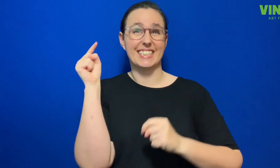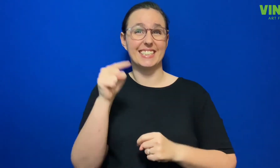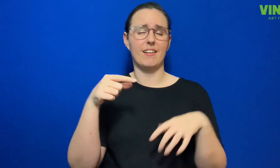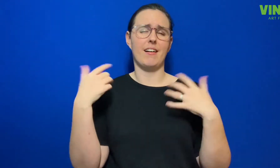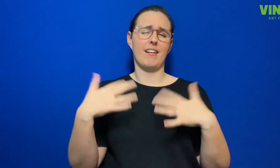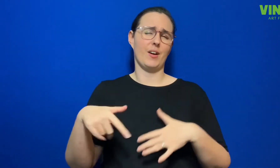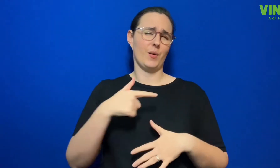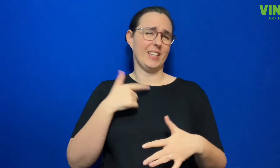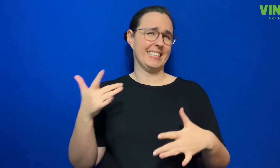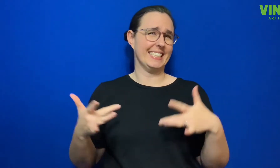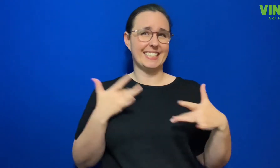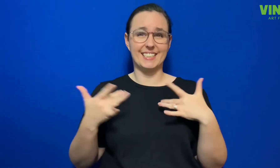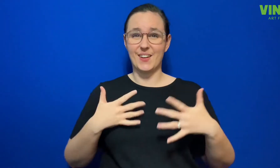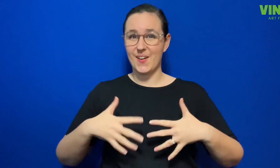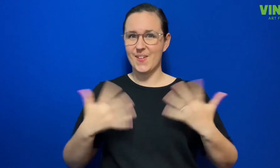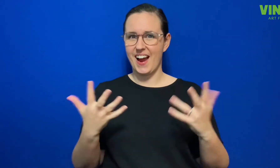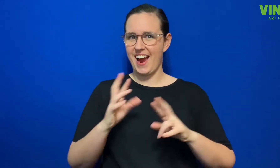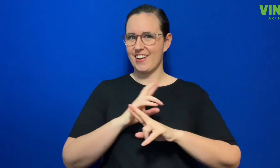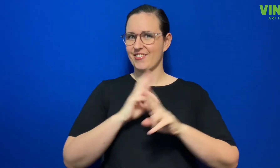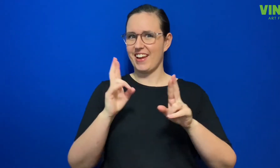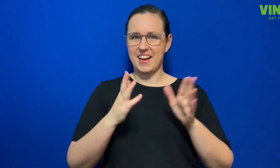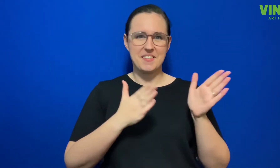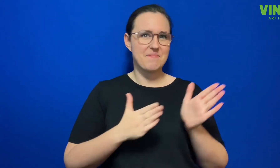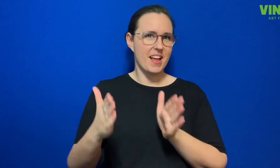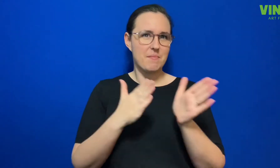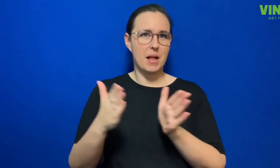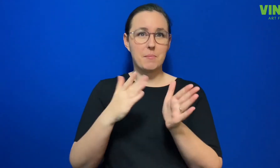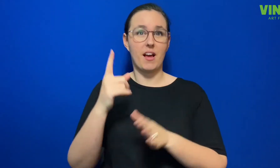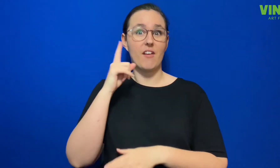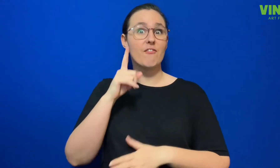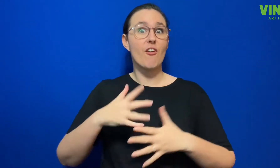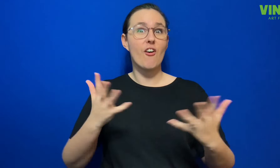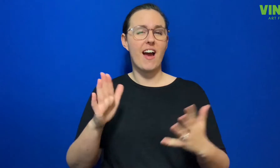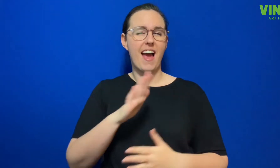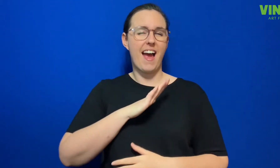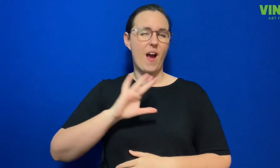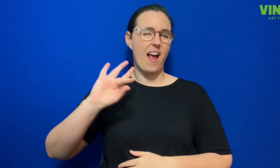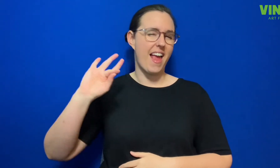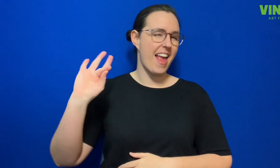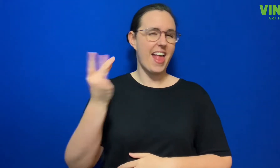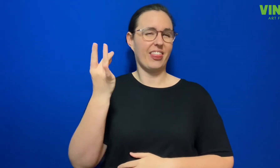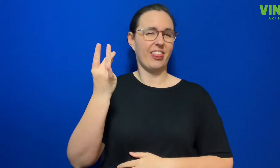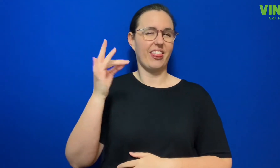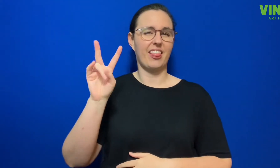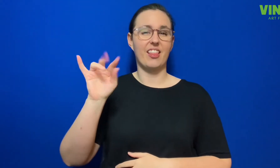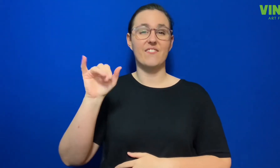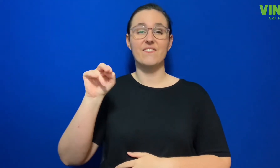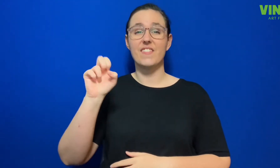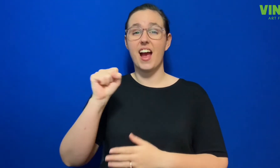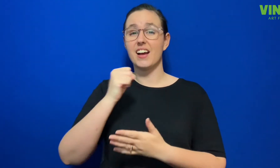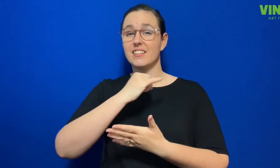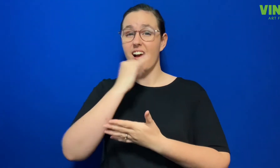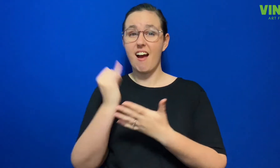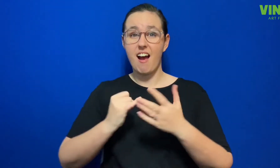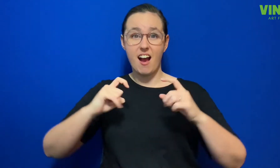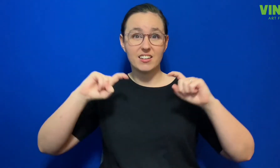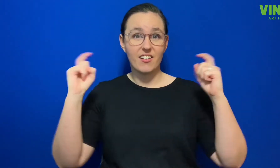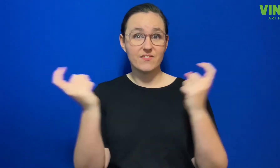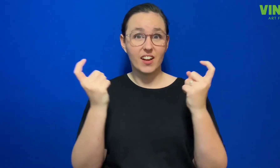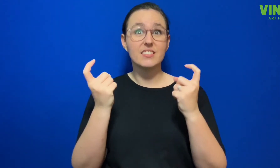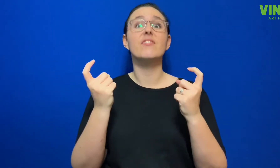we are excited to begin to lay the groundwork for our 8th year of Vines Art Festival.